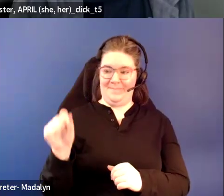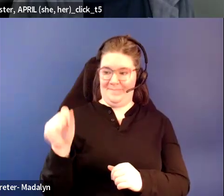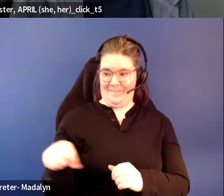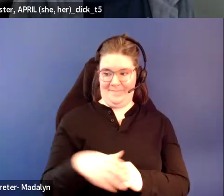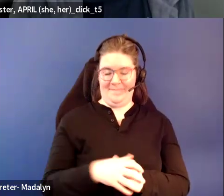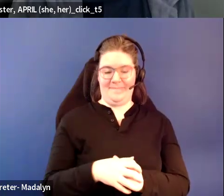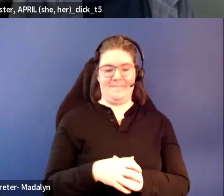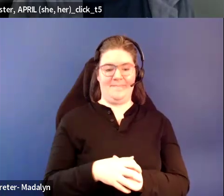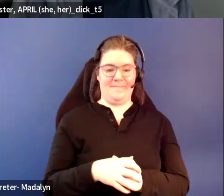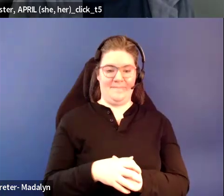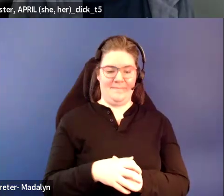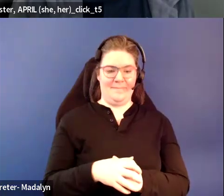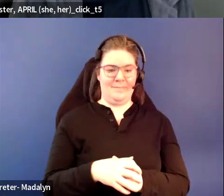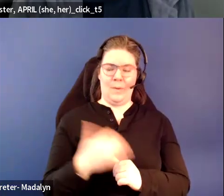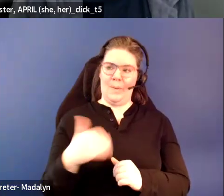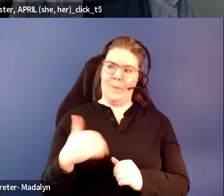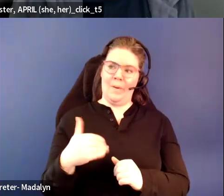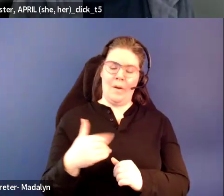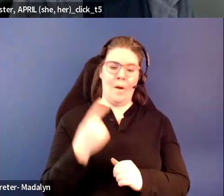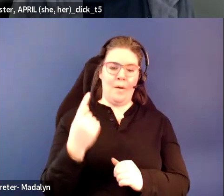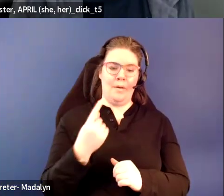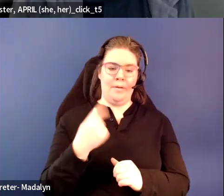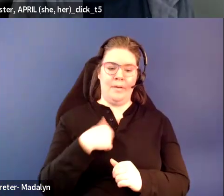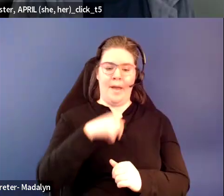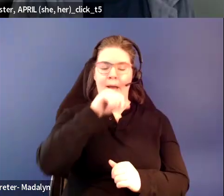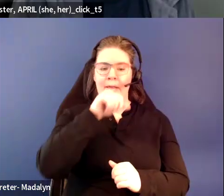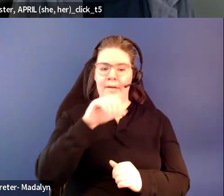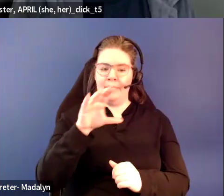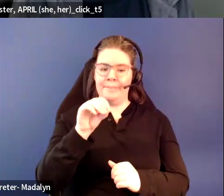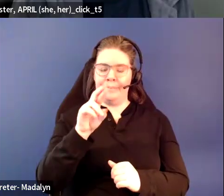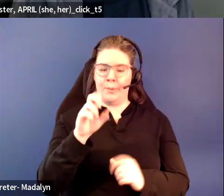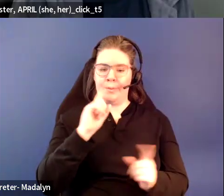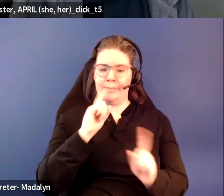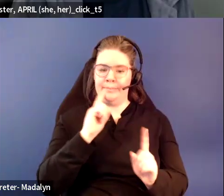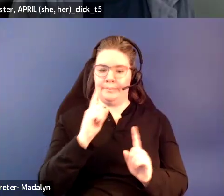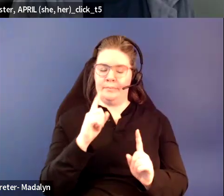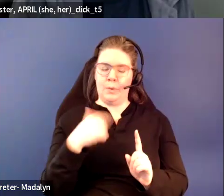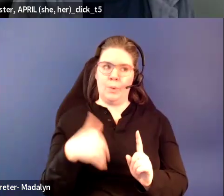Sierra Royster, APRIL (she, her): There was so much. There's always. That's what I love about the core conversations, though, is there's so much information shared.